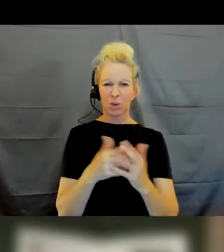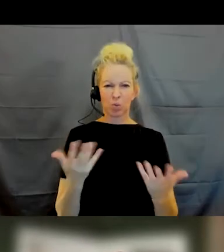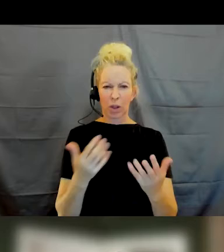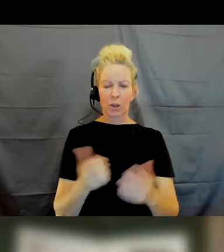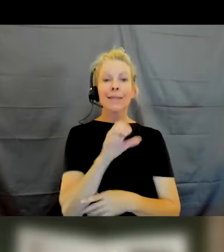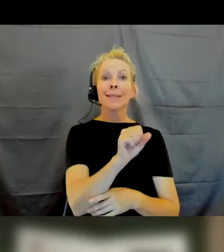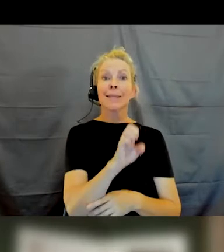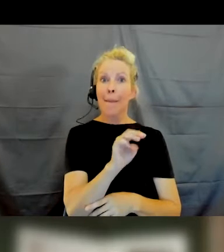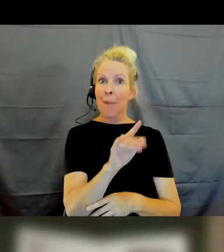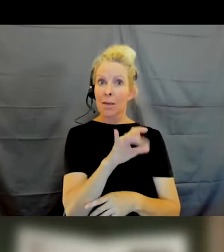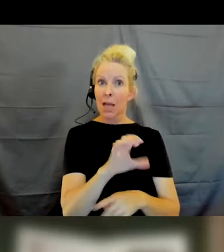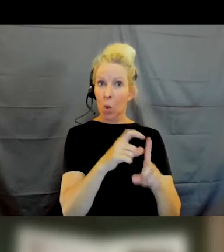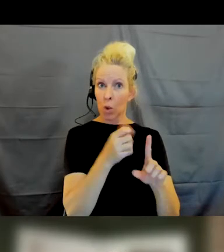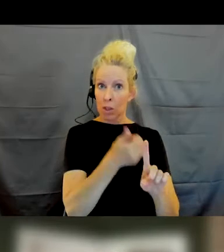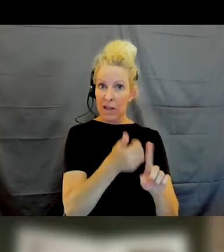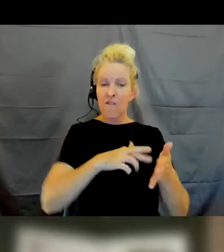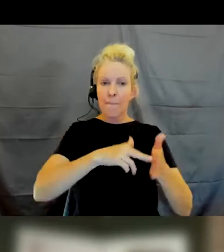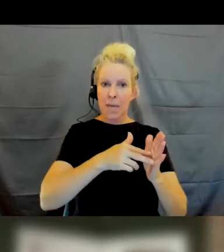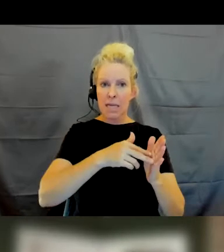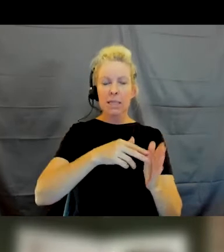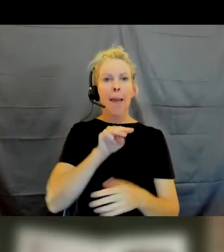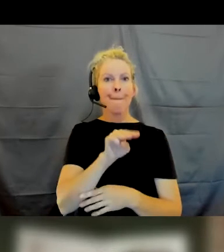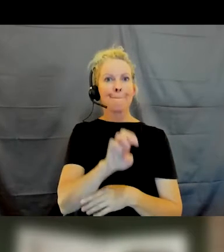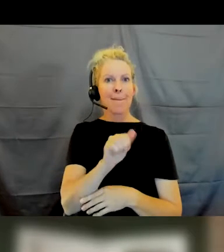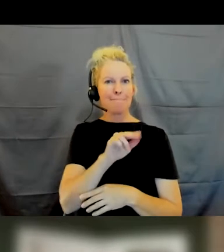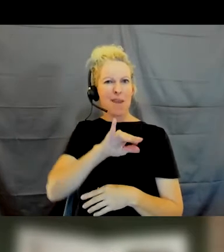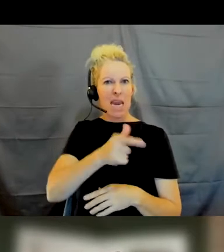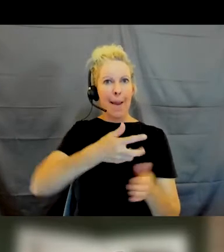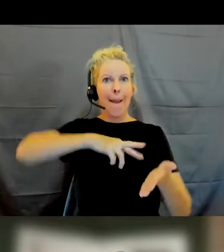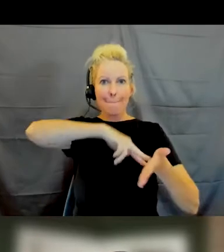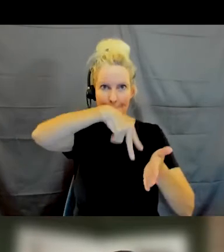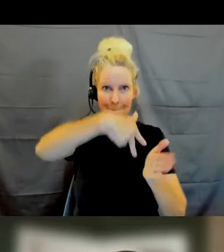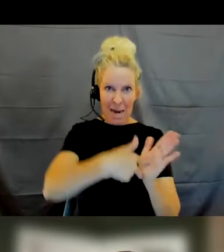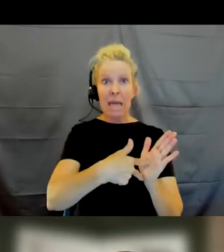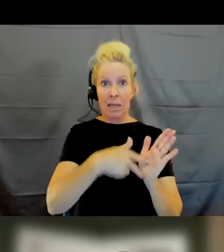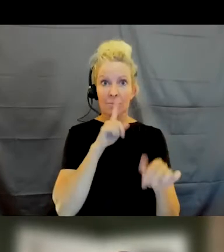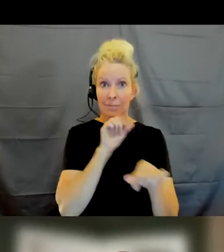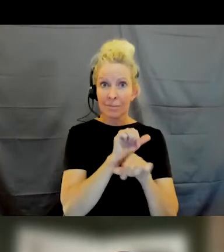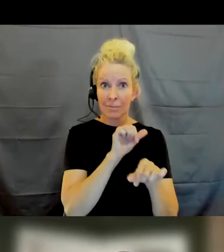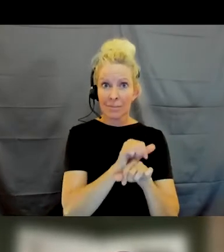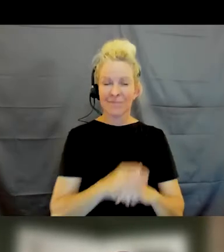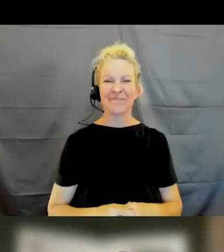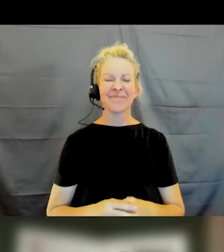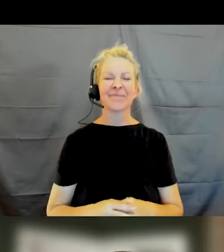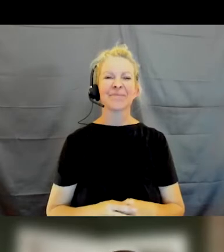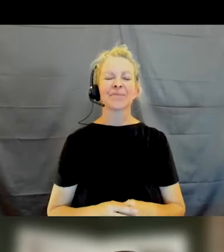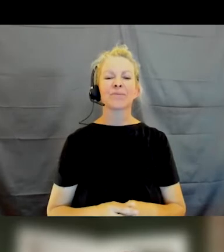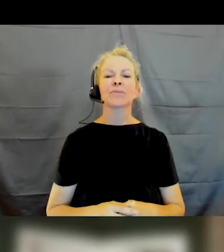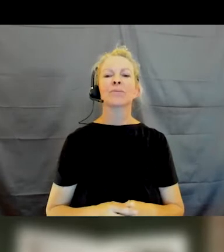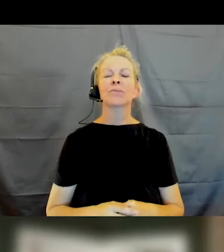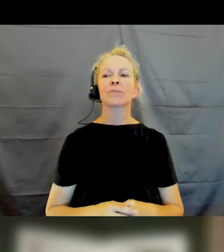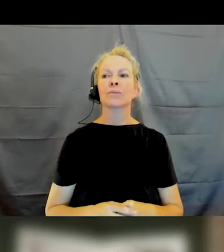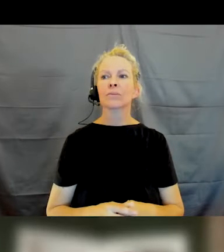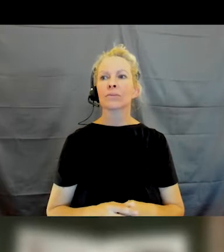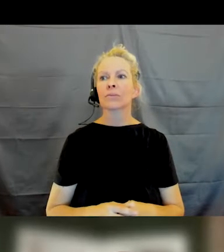meaningful elements in our HTML that prepackaged some of the information that will be delivered to